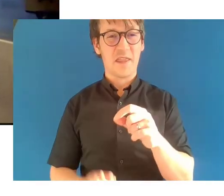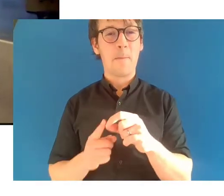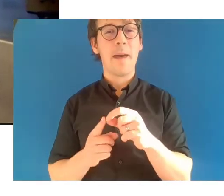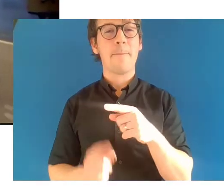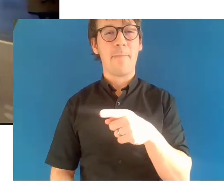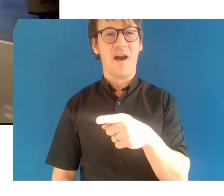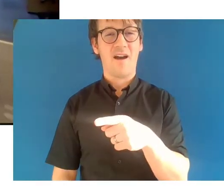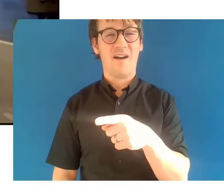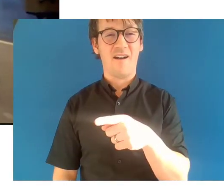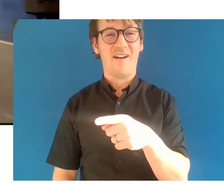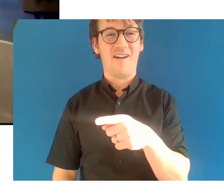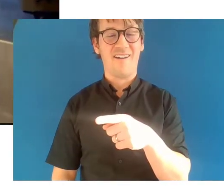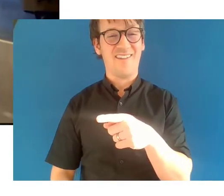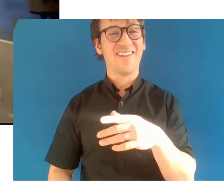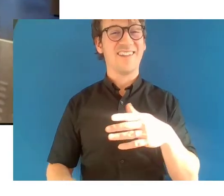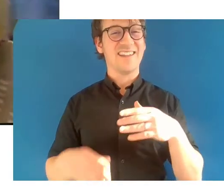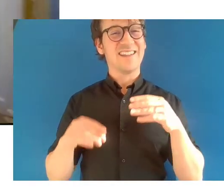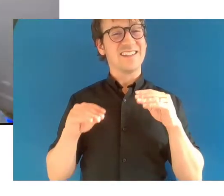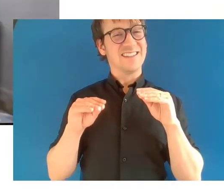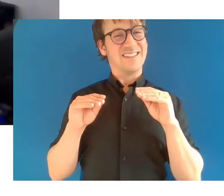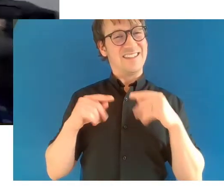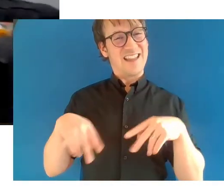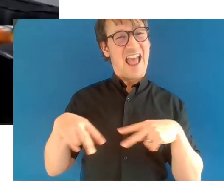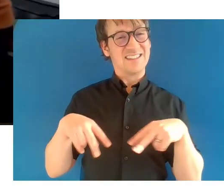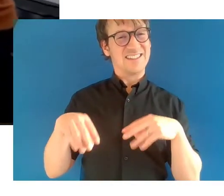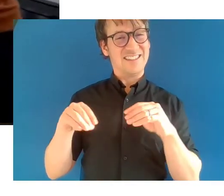So that was Pepper being a dance instructor.